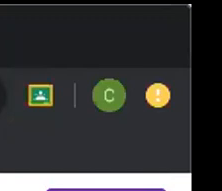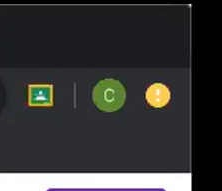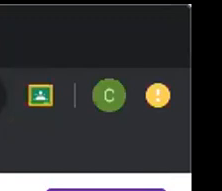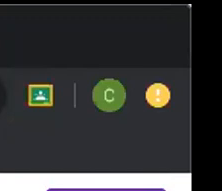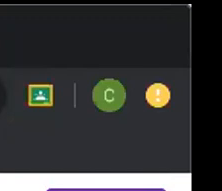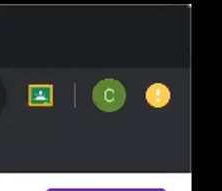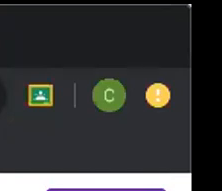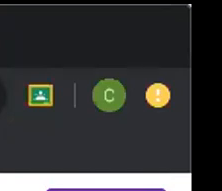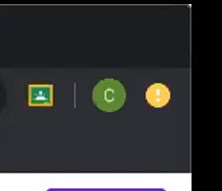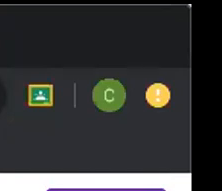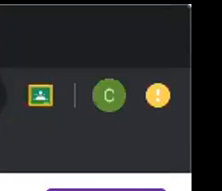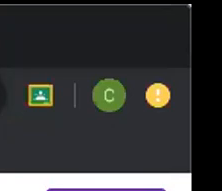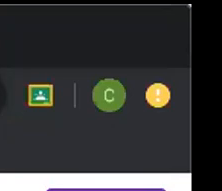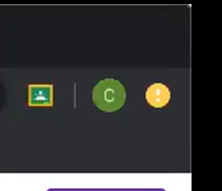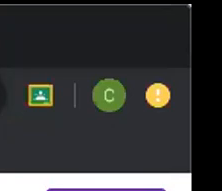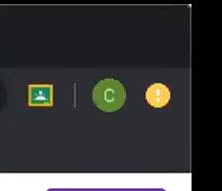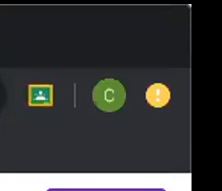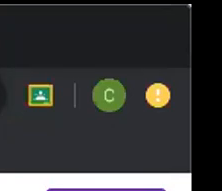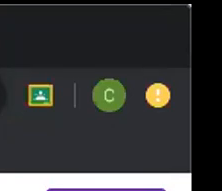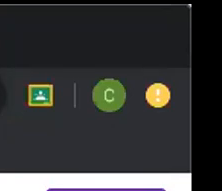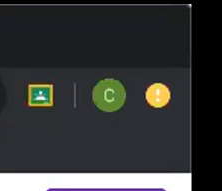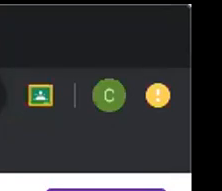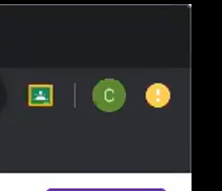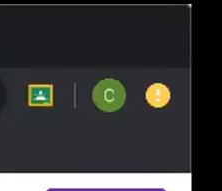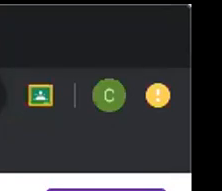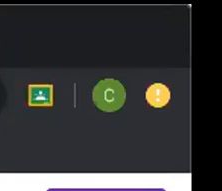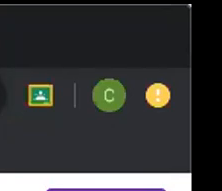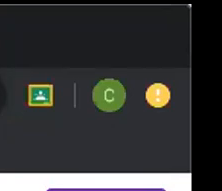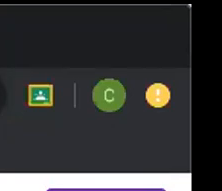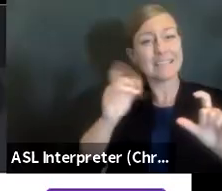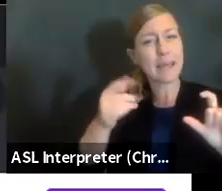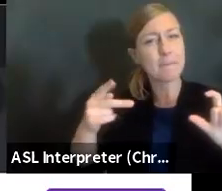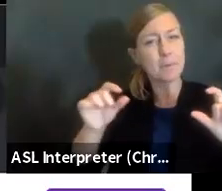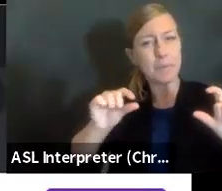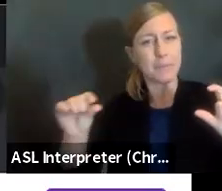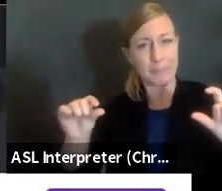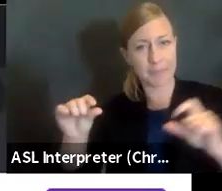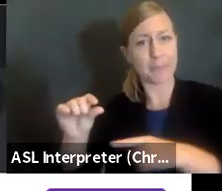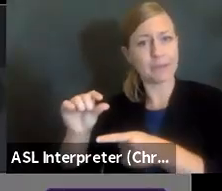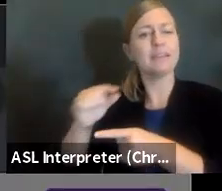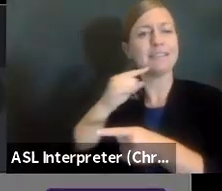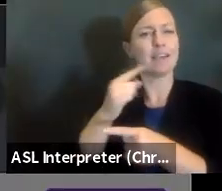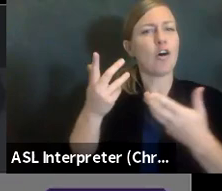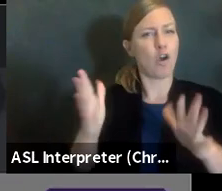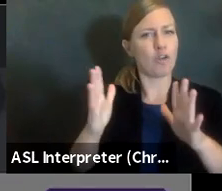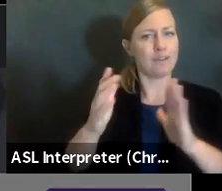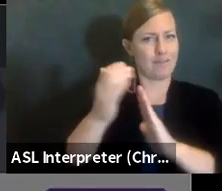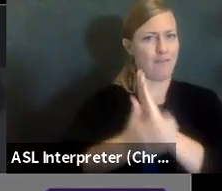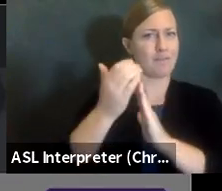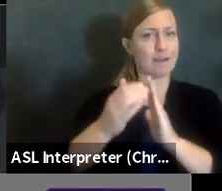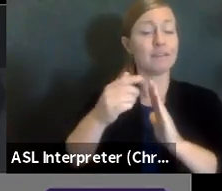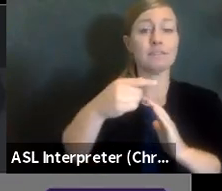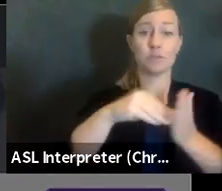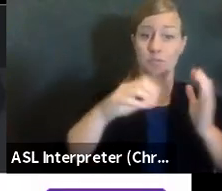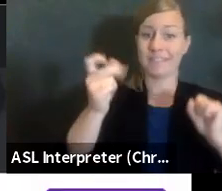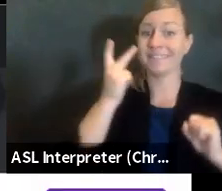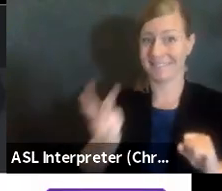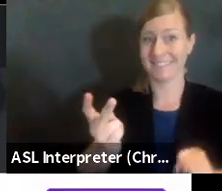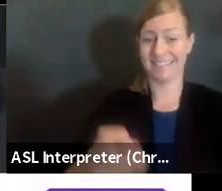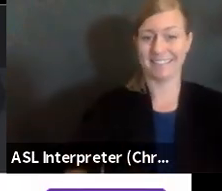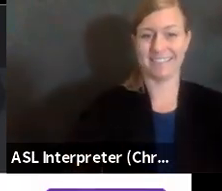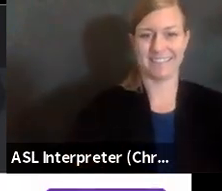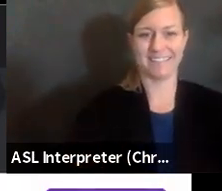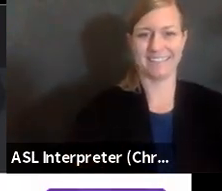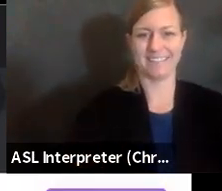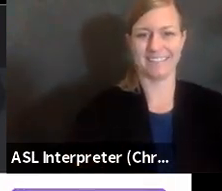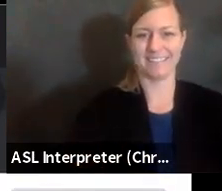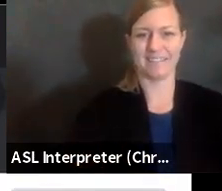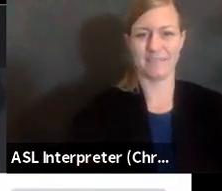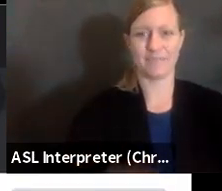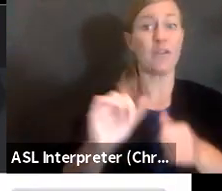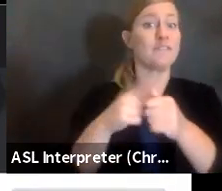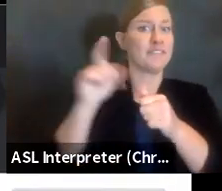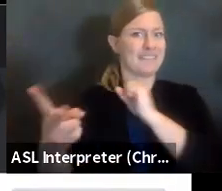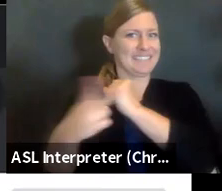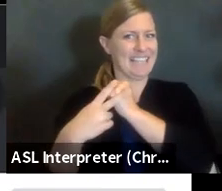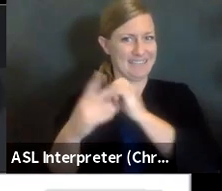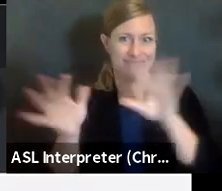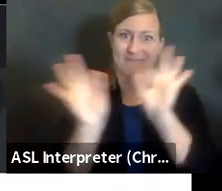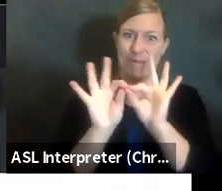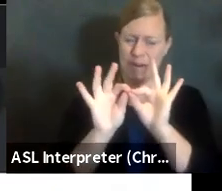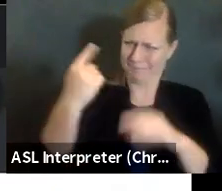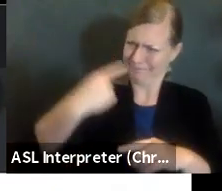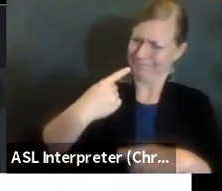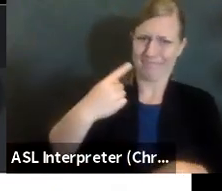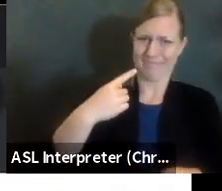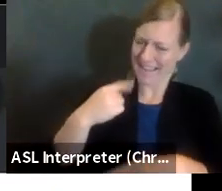ESD 112 - Katherine Livick: it'll generate a Meet link and it automatically defaults to visible, which means, whoops, I have to save before I go out of here. Geez, Katherine! That's important.